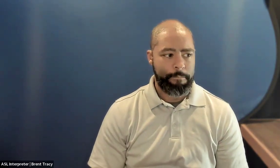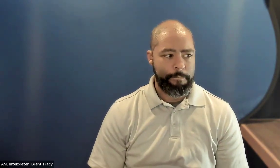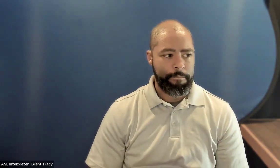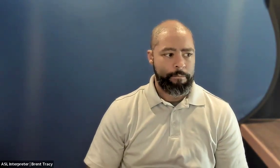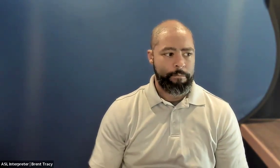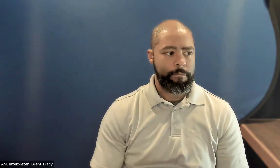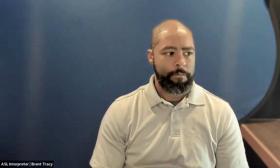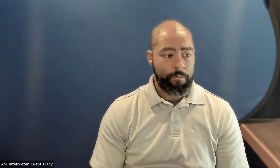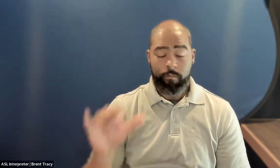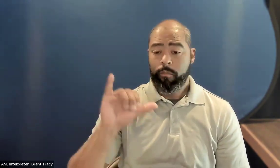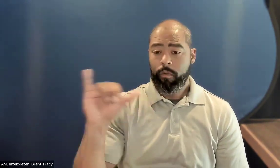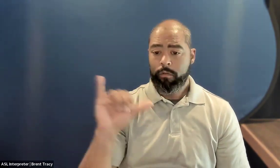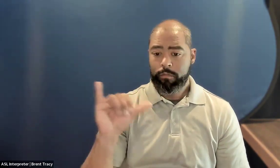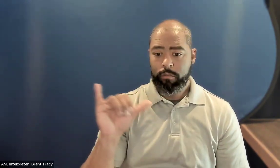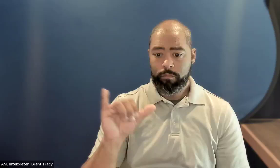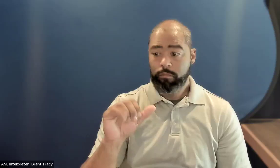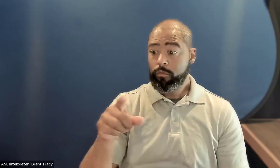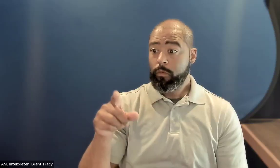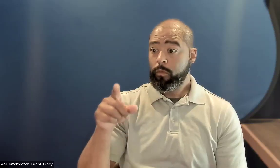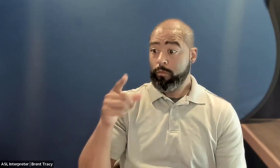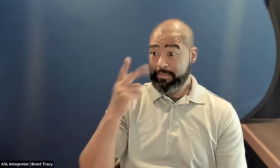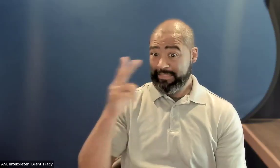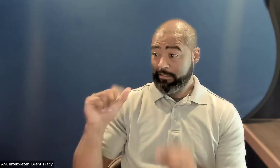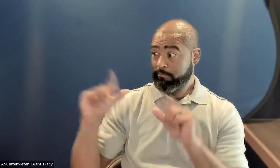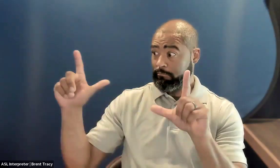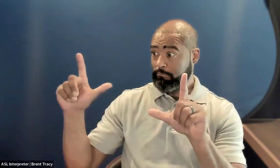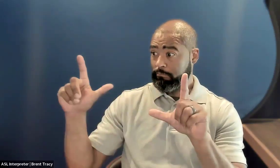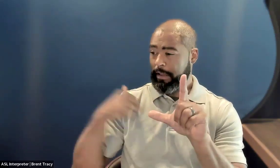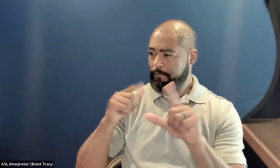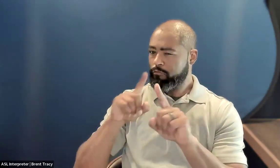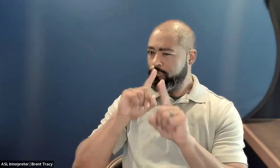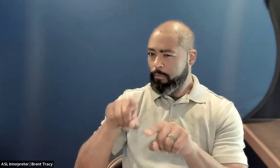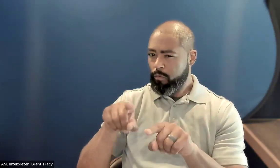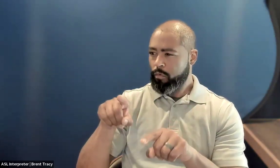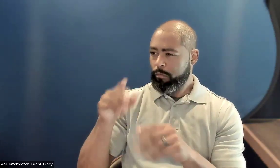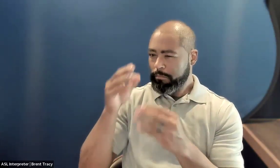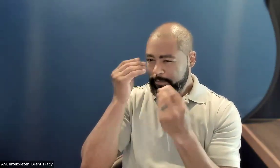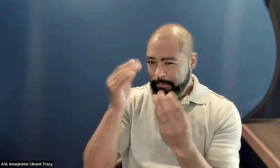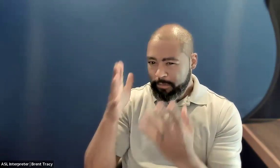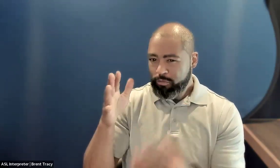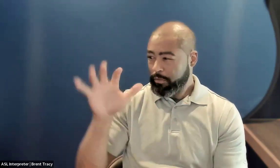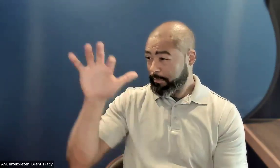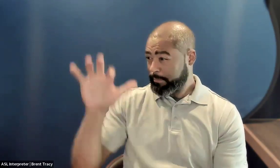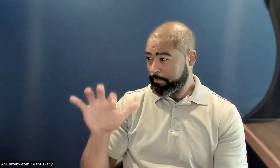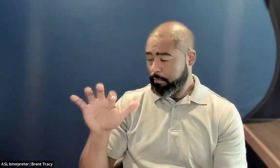There is also a Download report button on this part of the page.